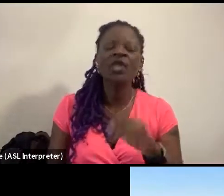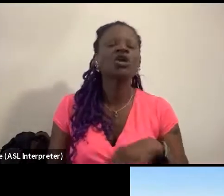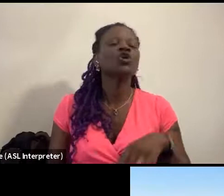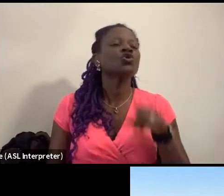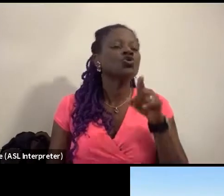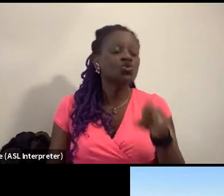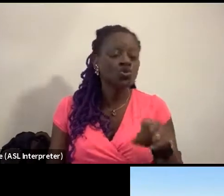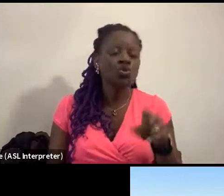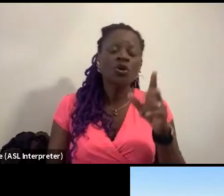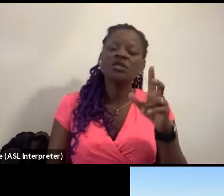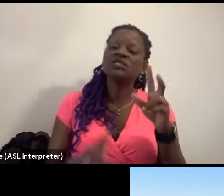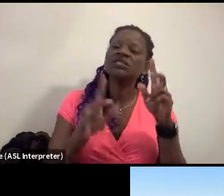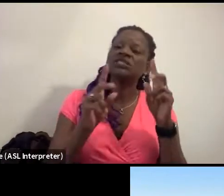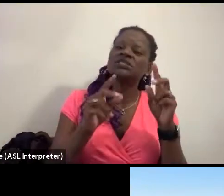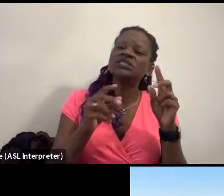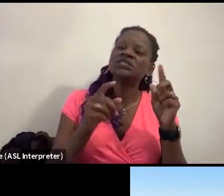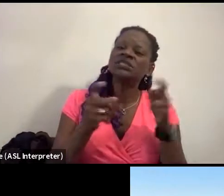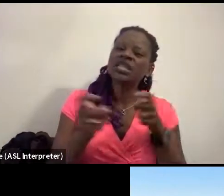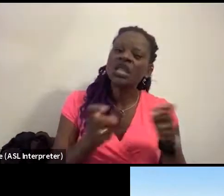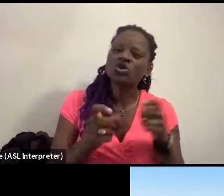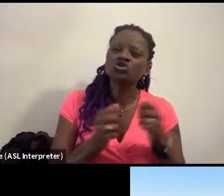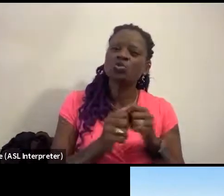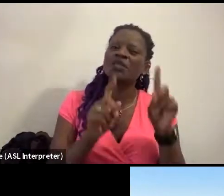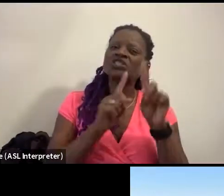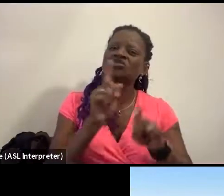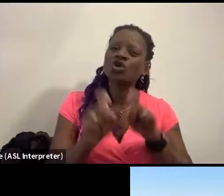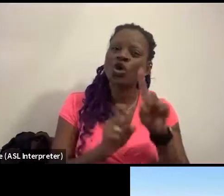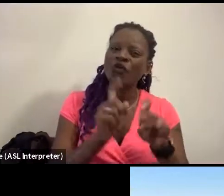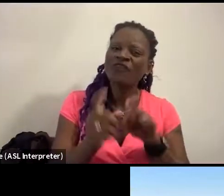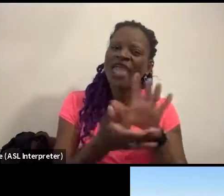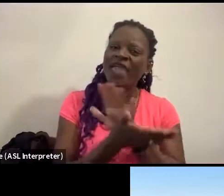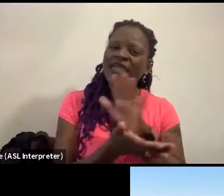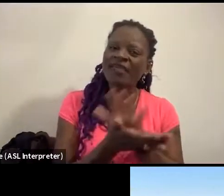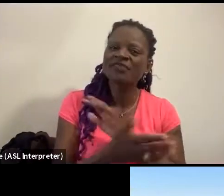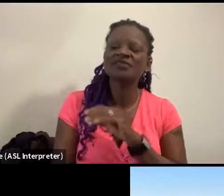and Denia Condola, our health equity manager, who can share some of the